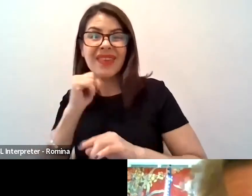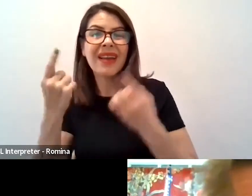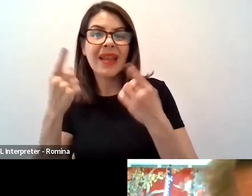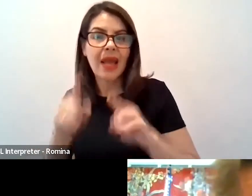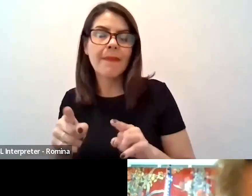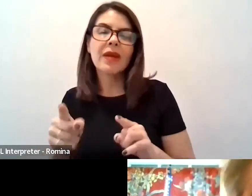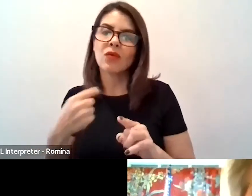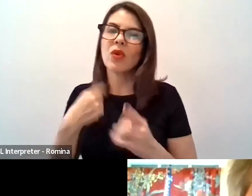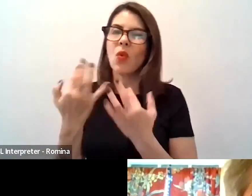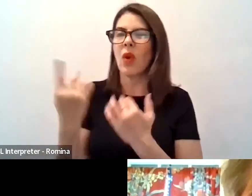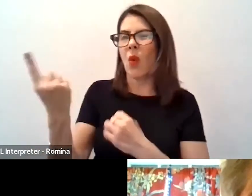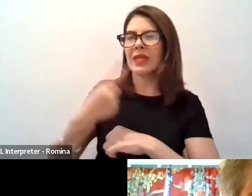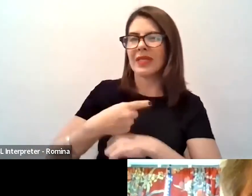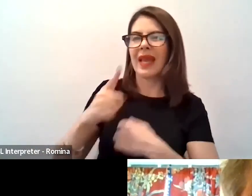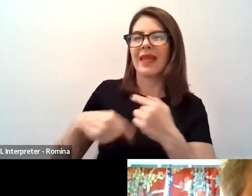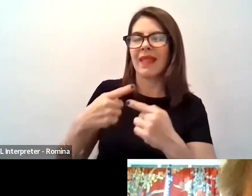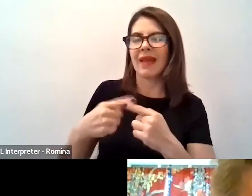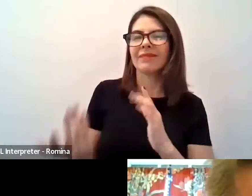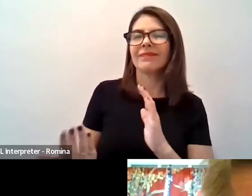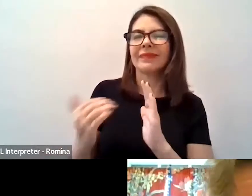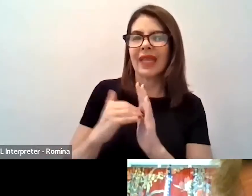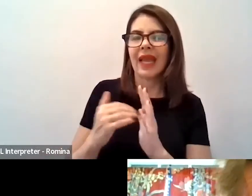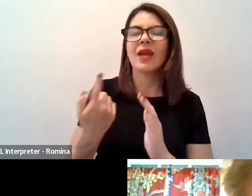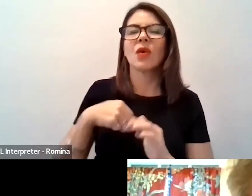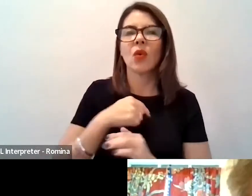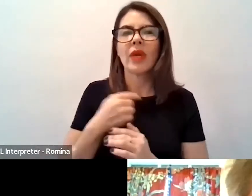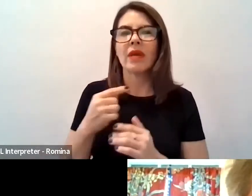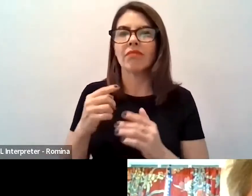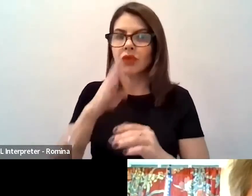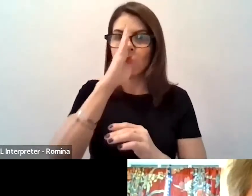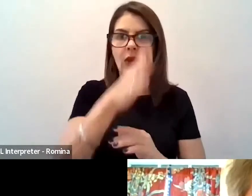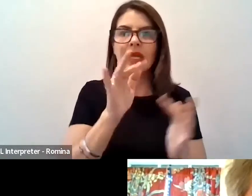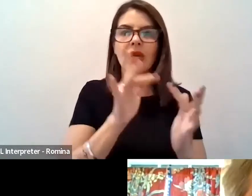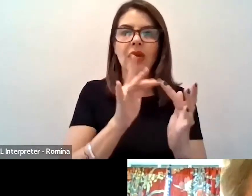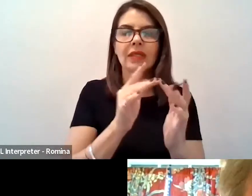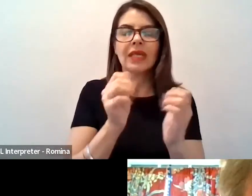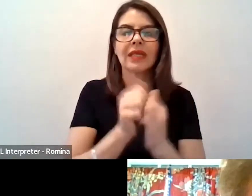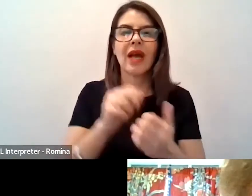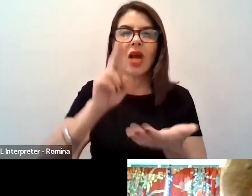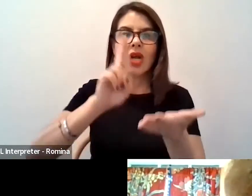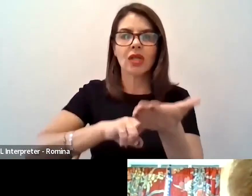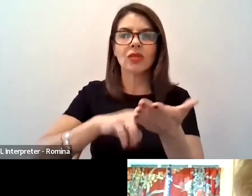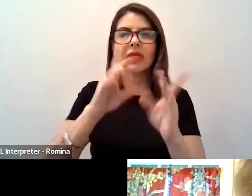then it moves again into the contracts department and they will look into a formal claim on it.